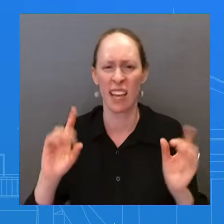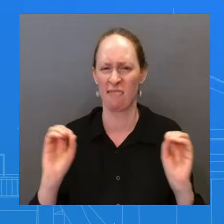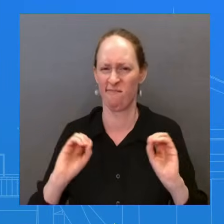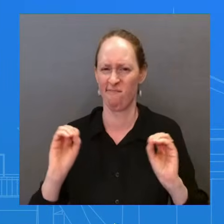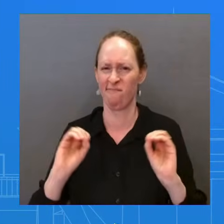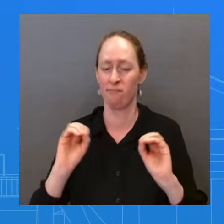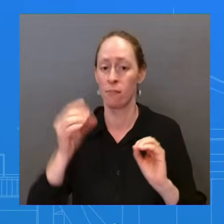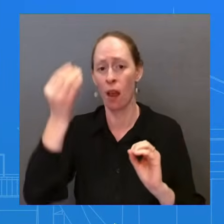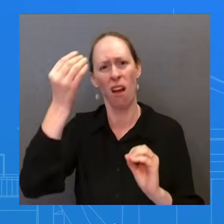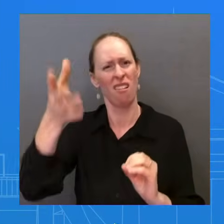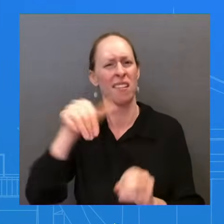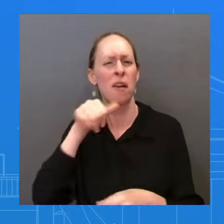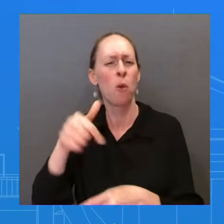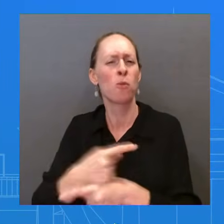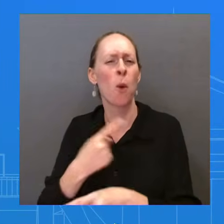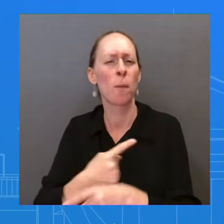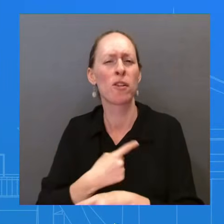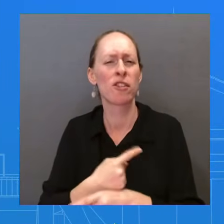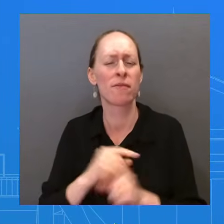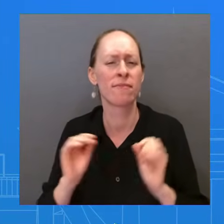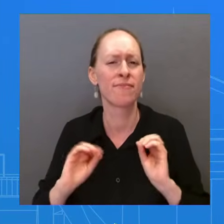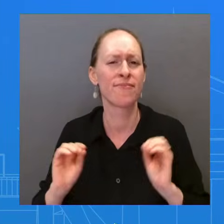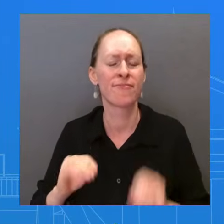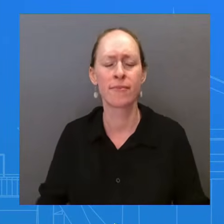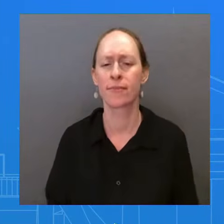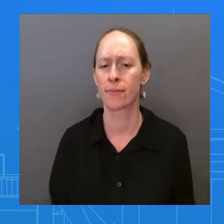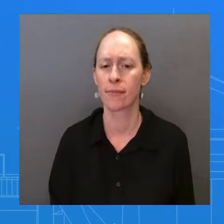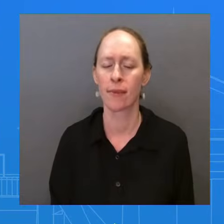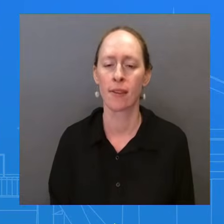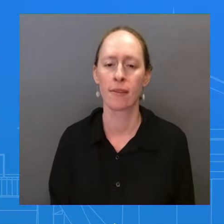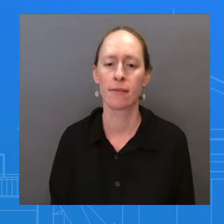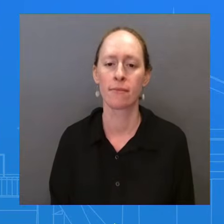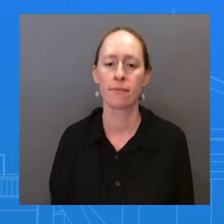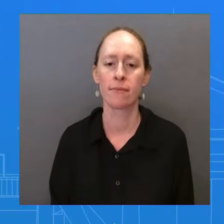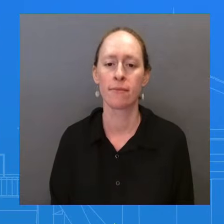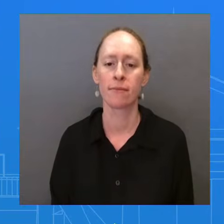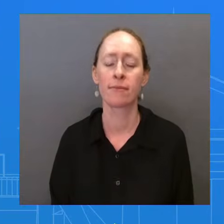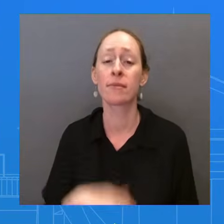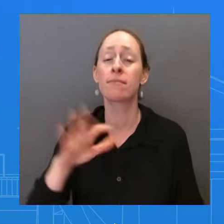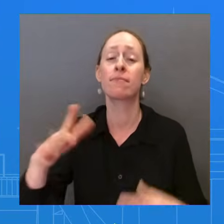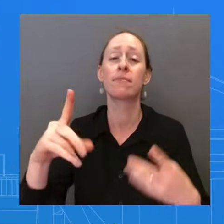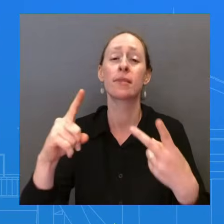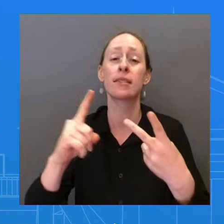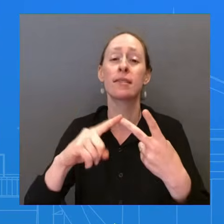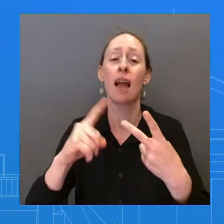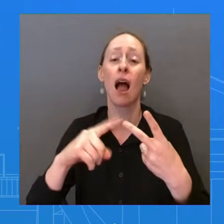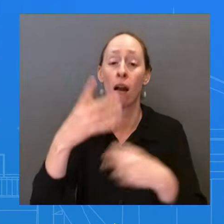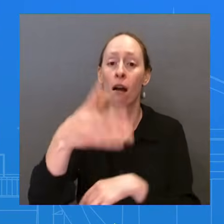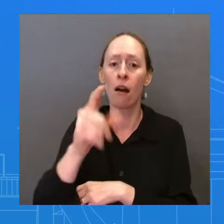And then, to your second question on the counteroffensive: Again, I -- we would let President Zelenskyy speak to this.